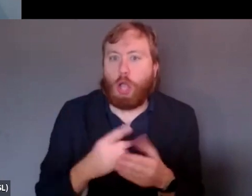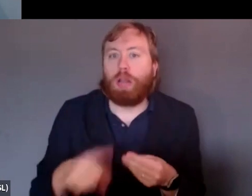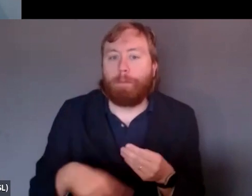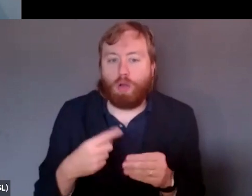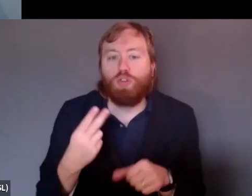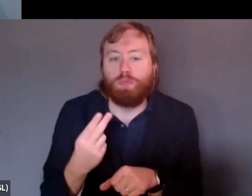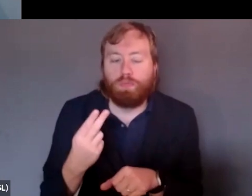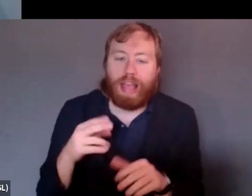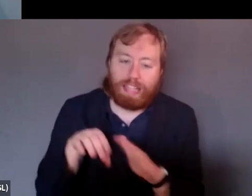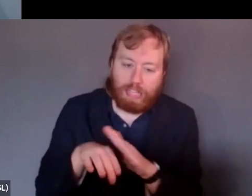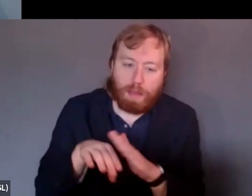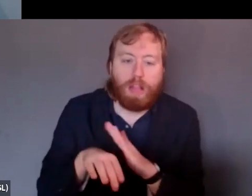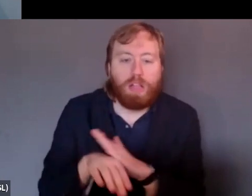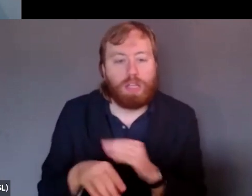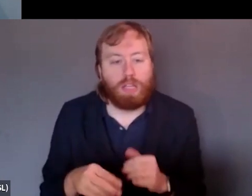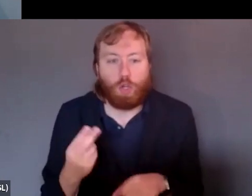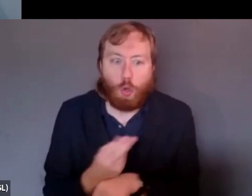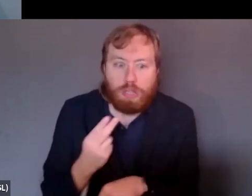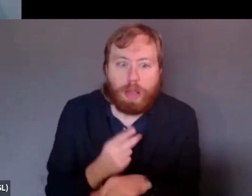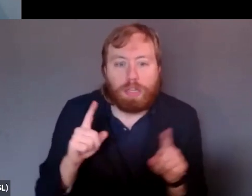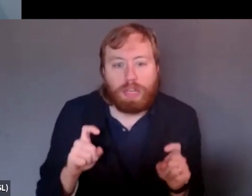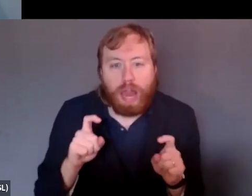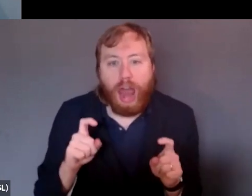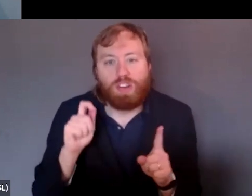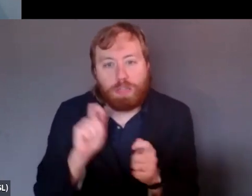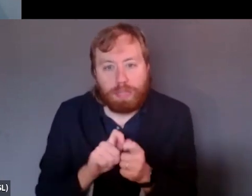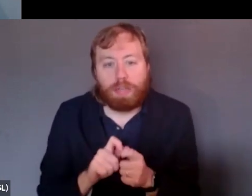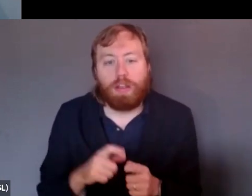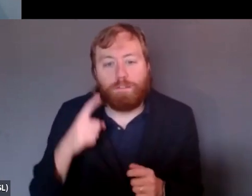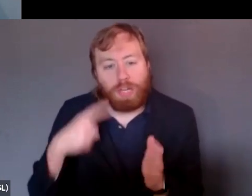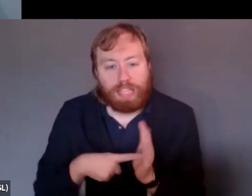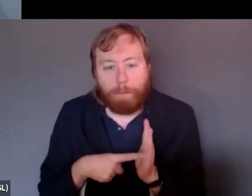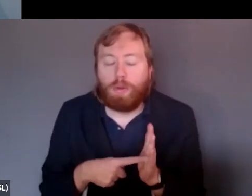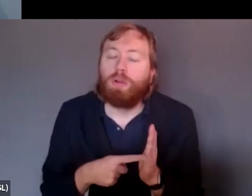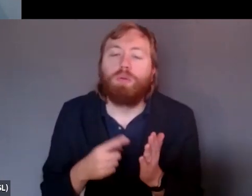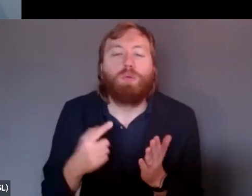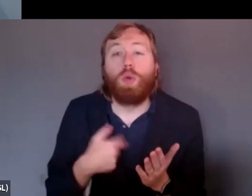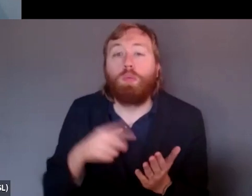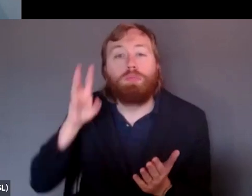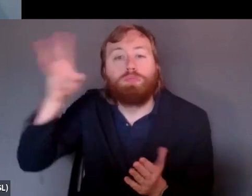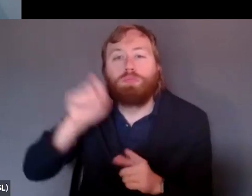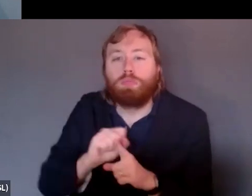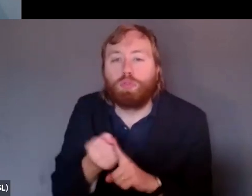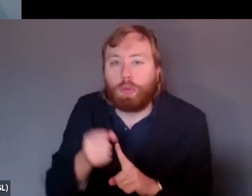For example, we gave scenarios like, you're at this address, you want to pick up a bus. If you're at this address,